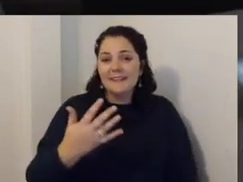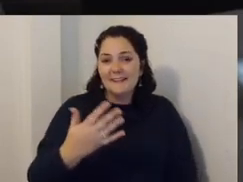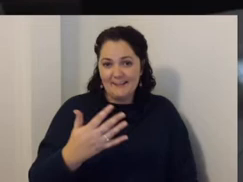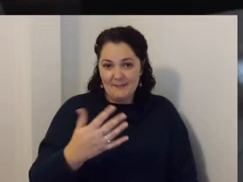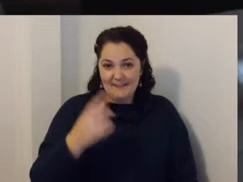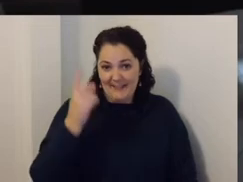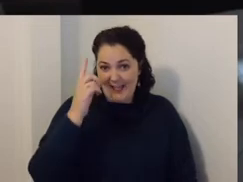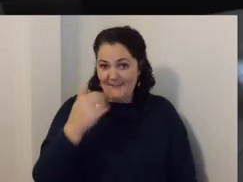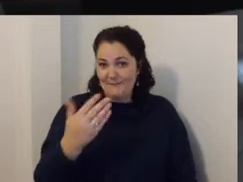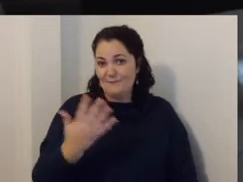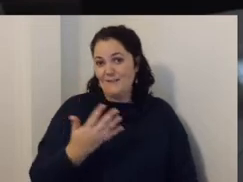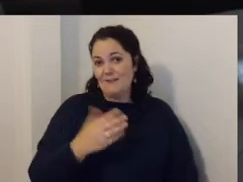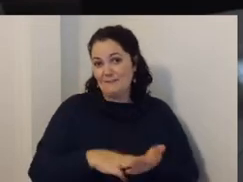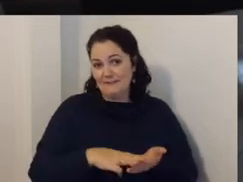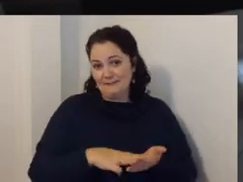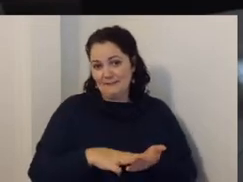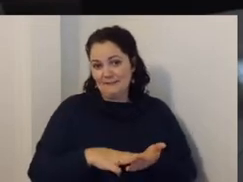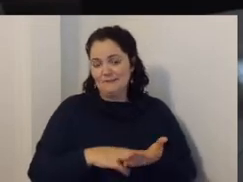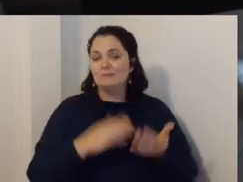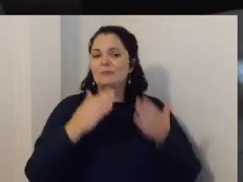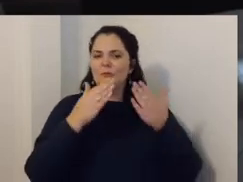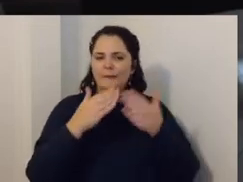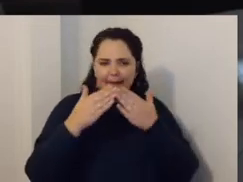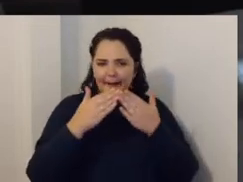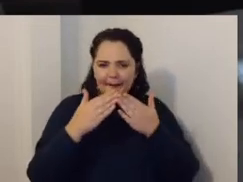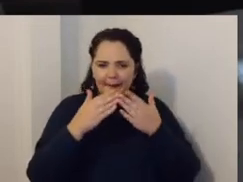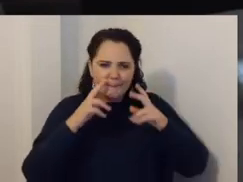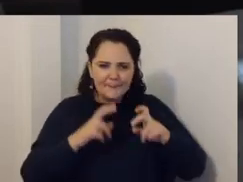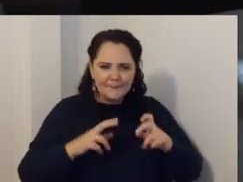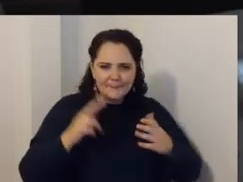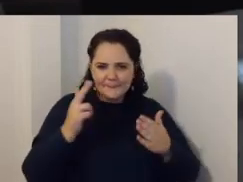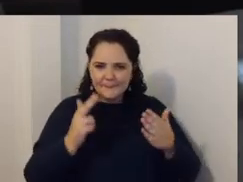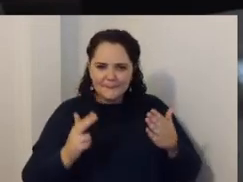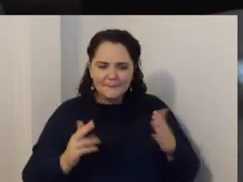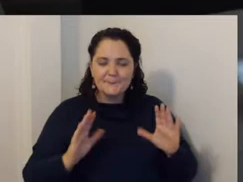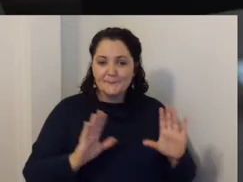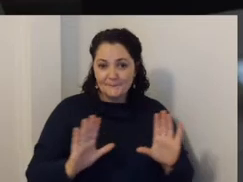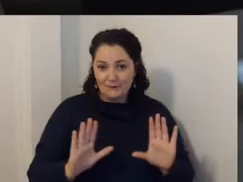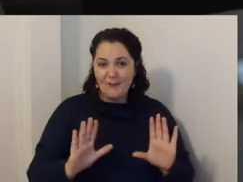us home at the end but we'll do another 15 minute study so again, step by step through the process